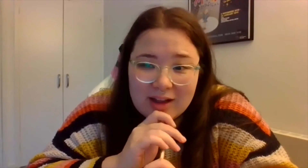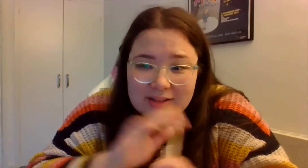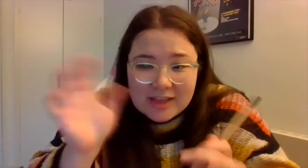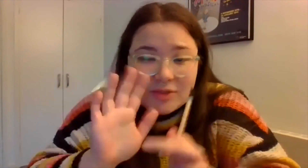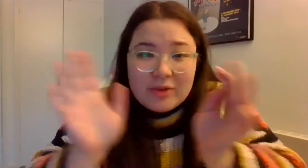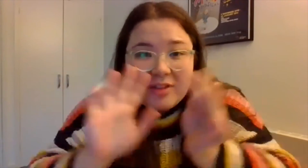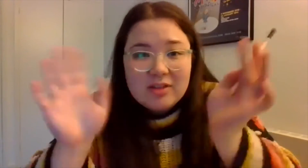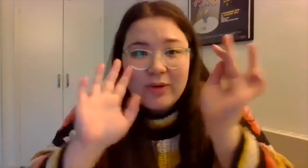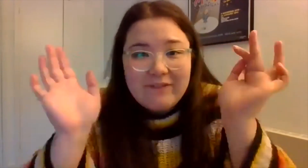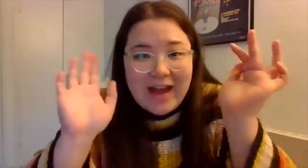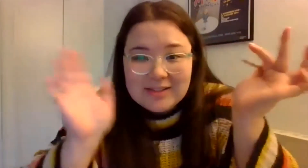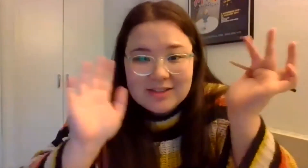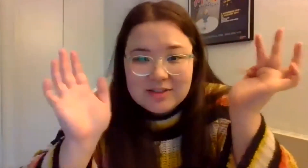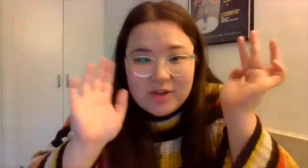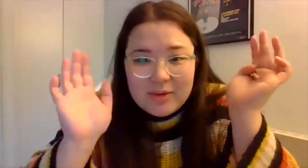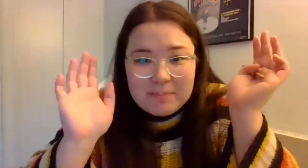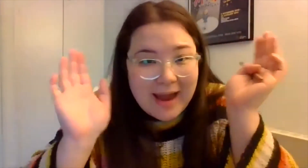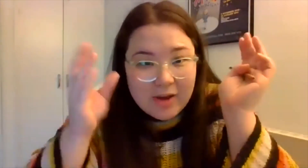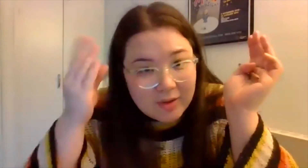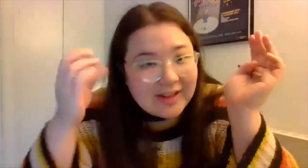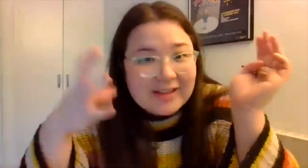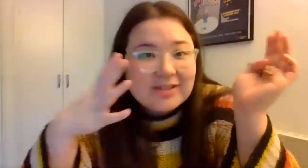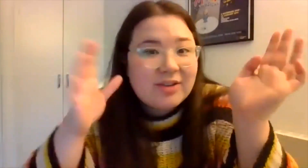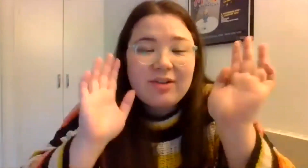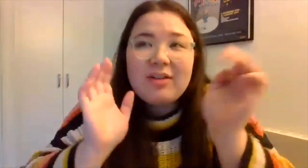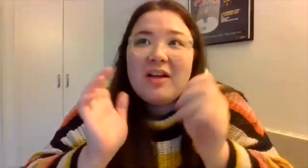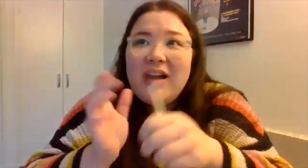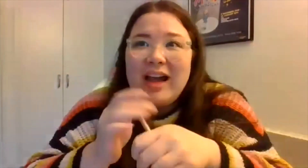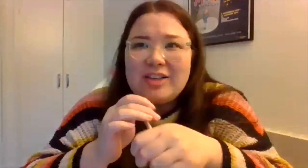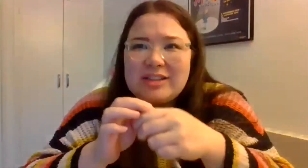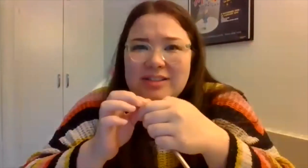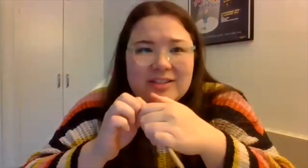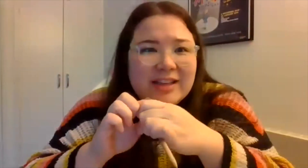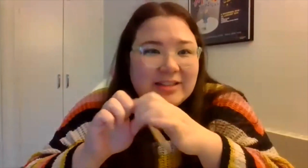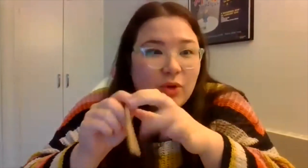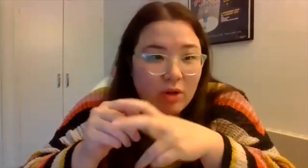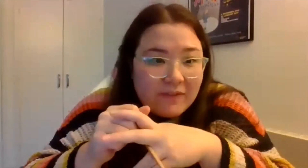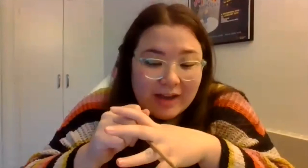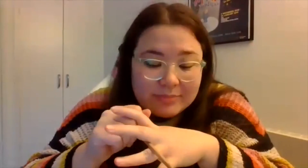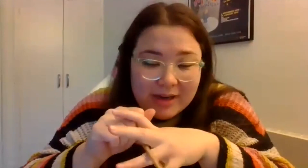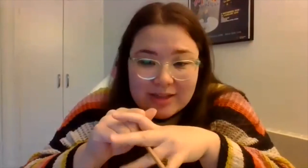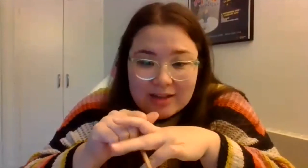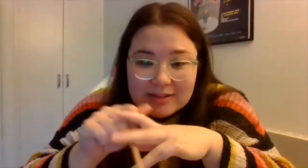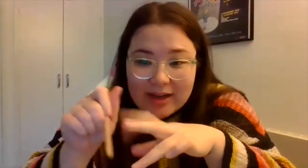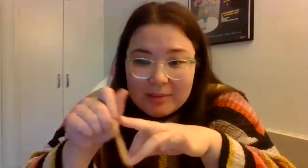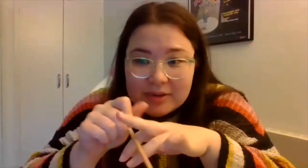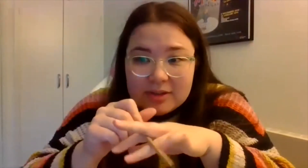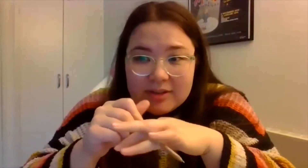There's no, no offence to Beryl at all. I just need qualified BSL interpreters